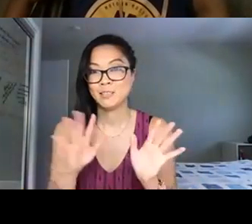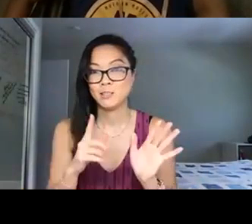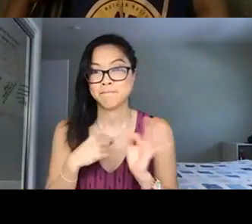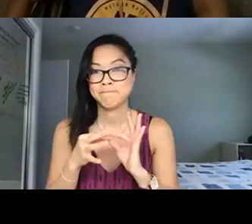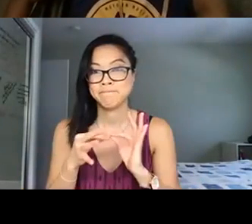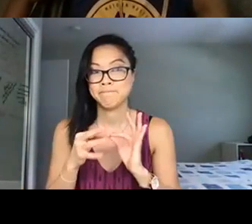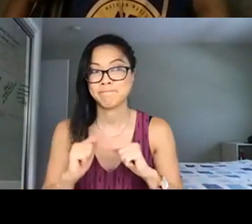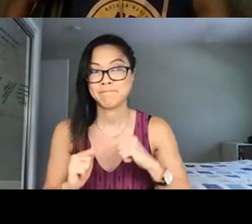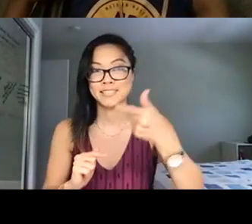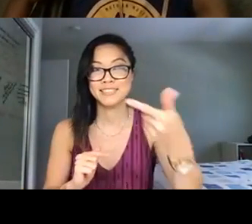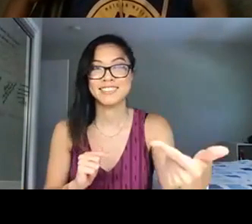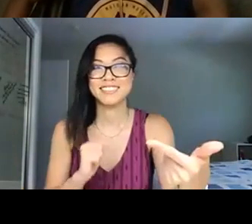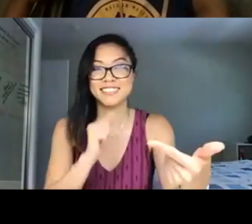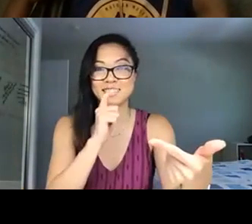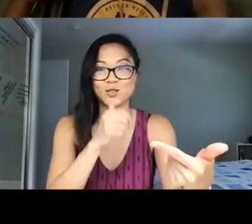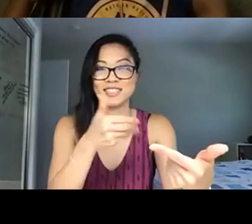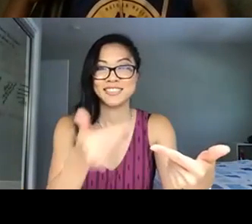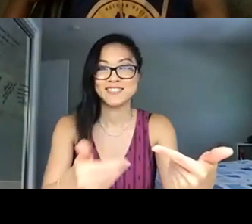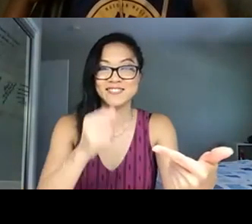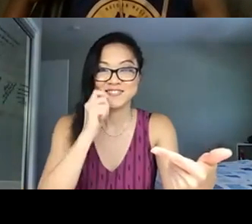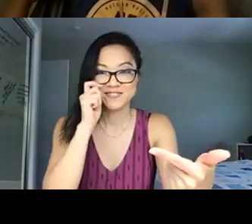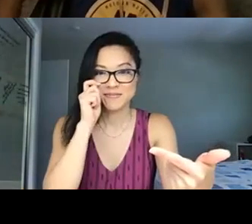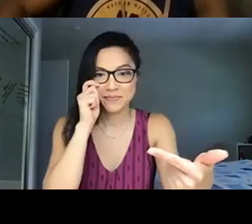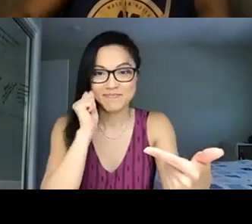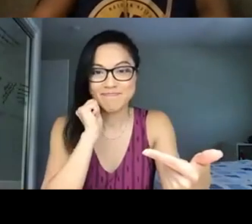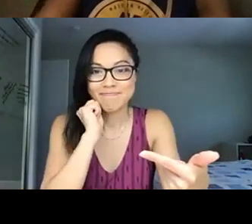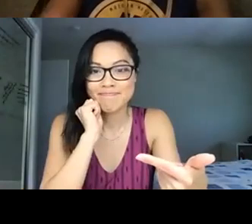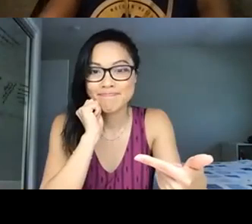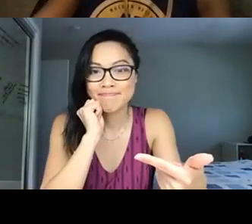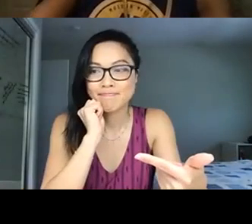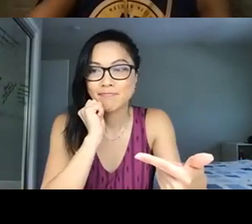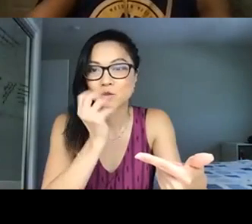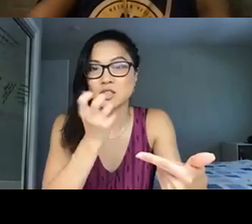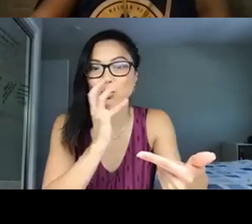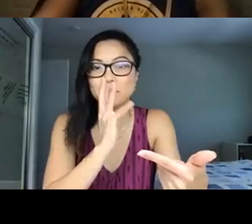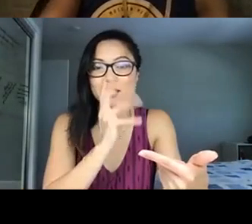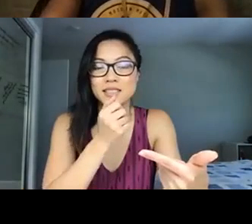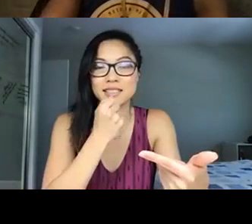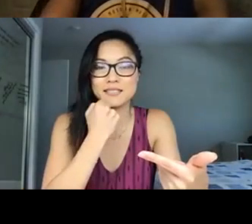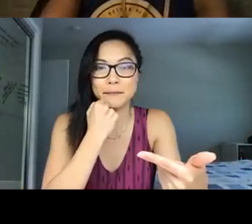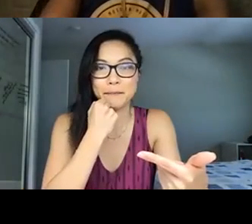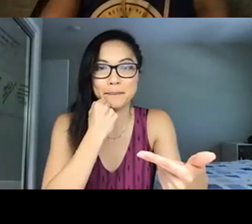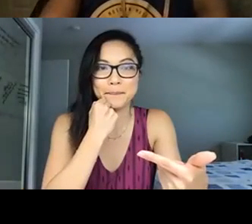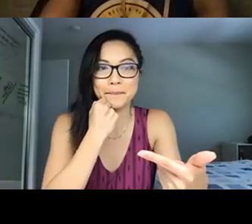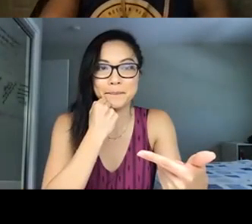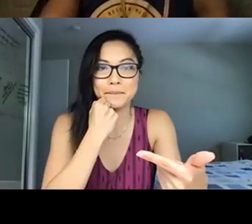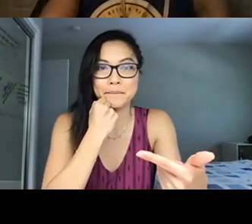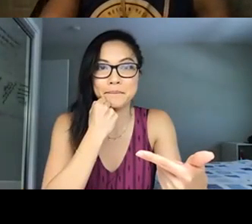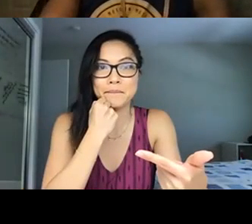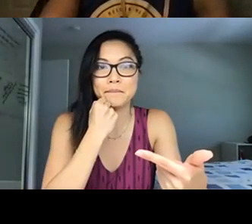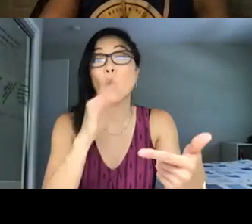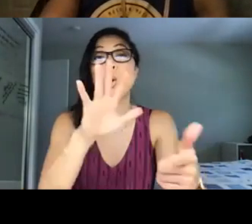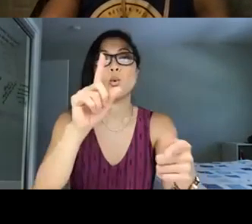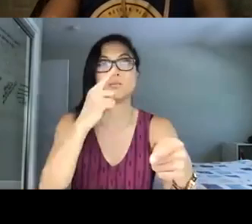[PAUSE] >> Oh, can I just add one more thing?